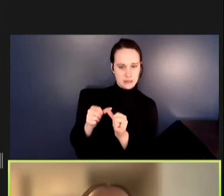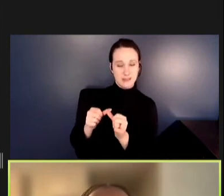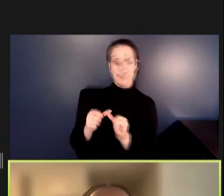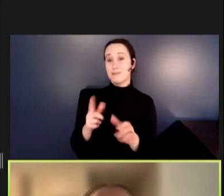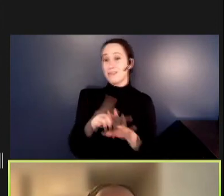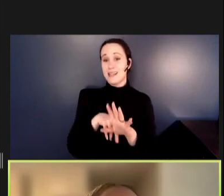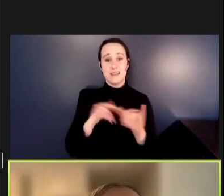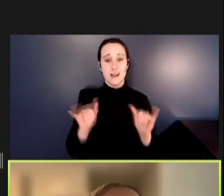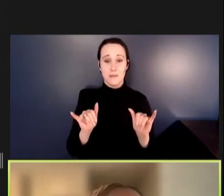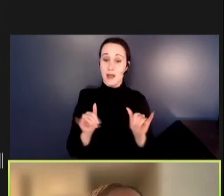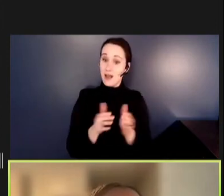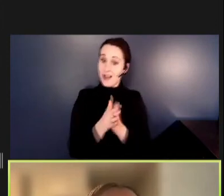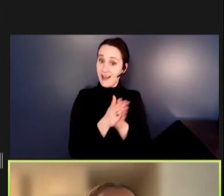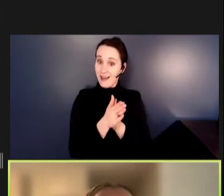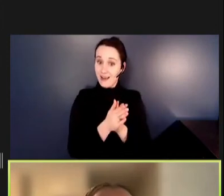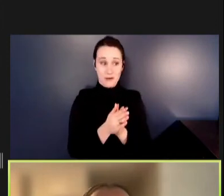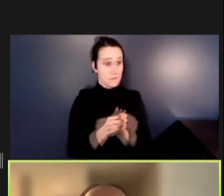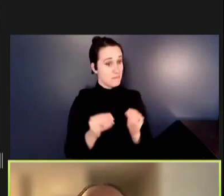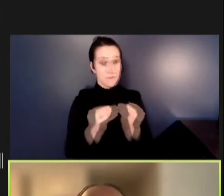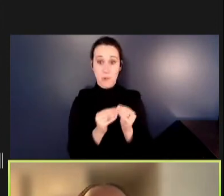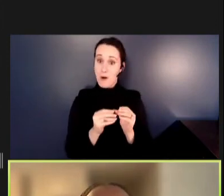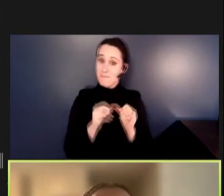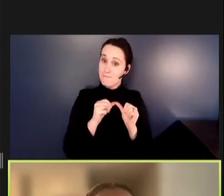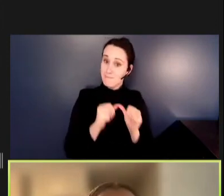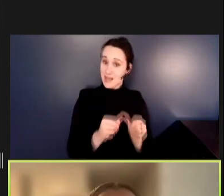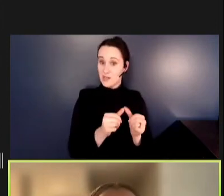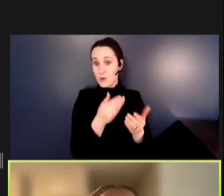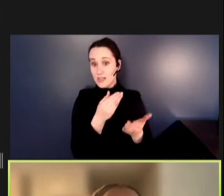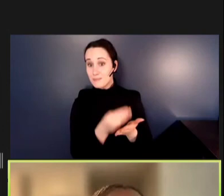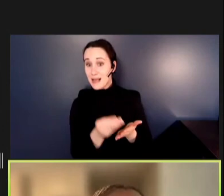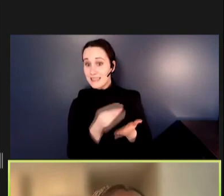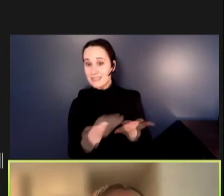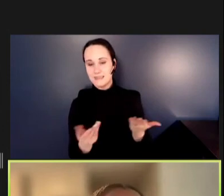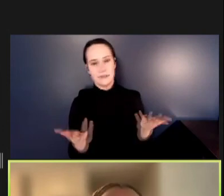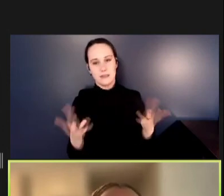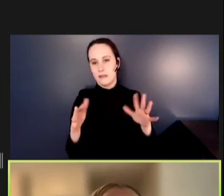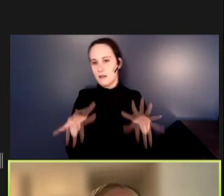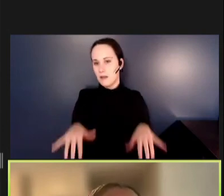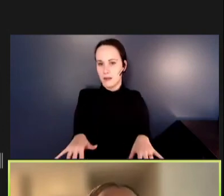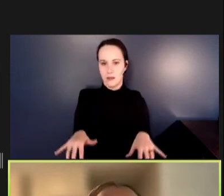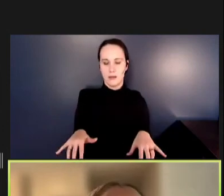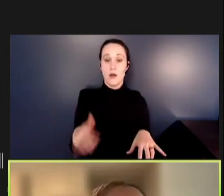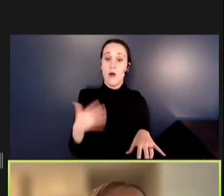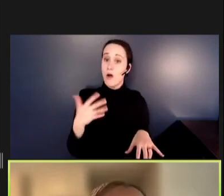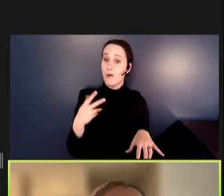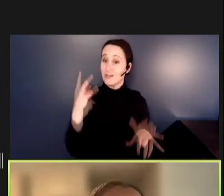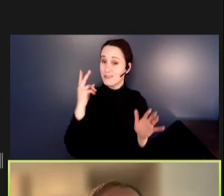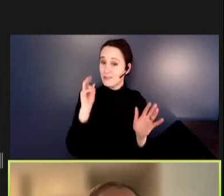for more mandatory spending. We're already seeing the difficulty to getting a full-year spending